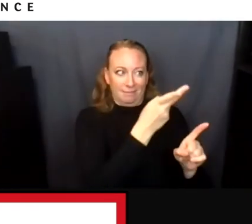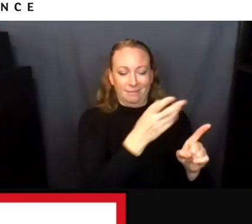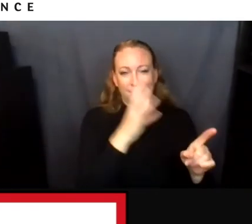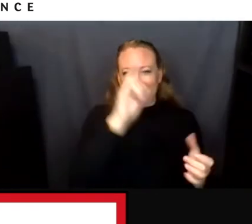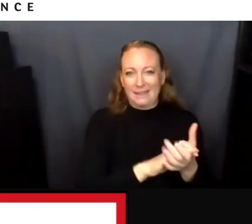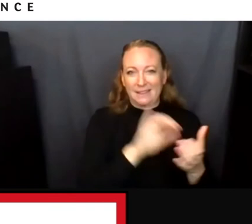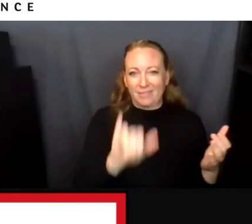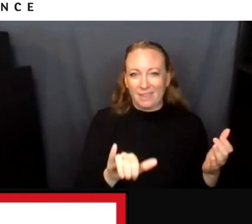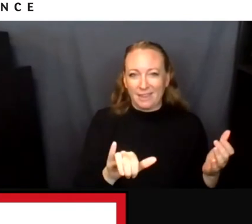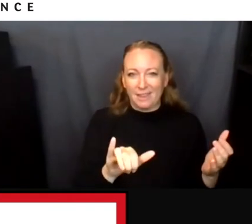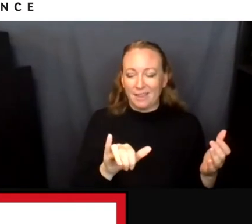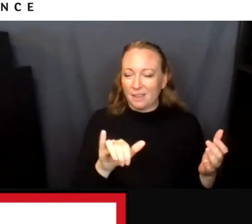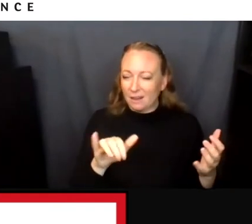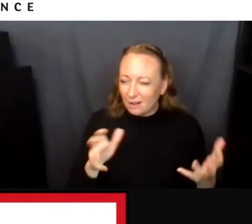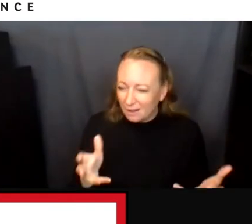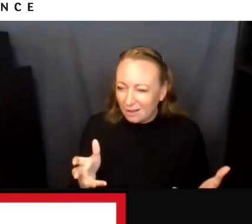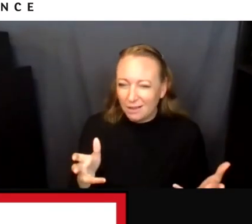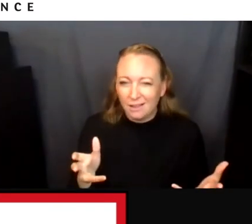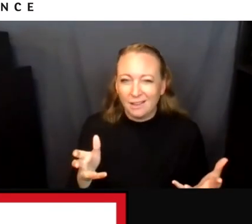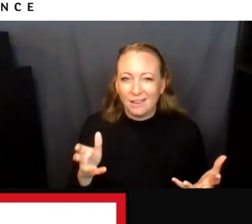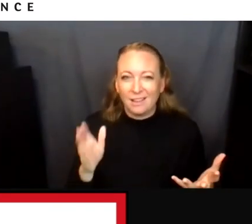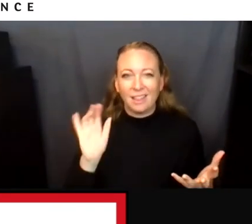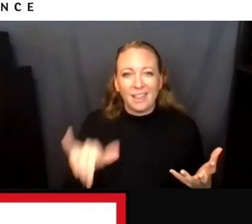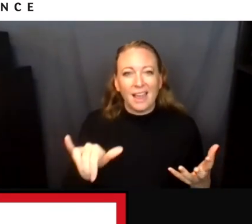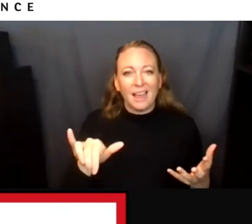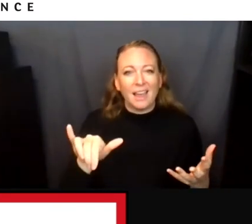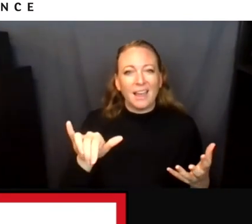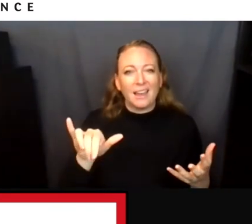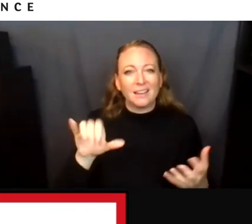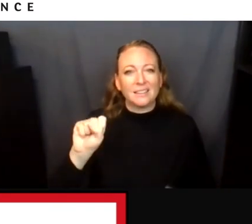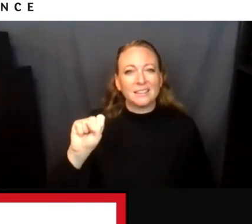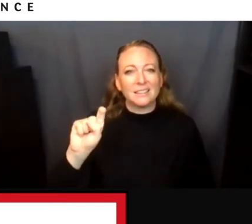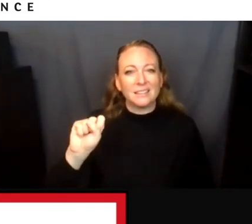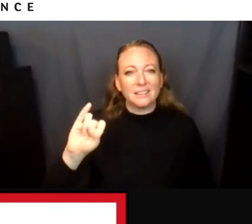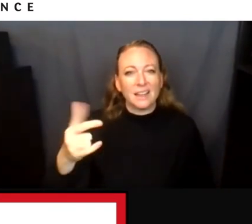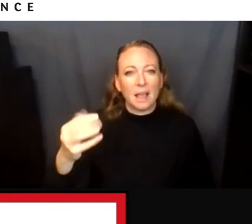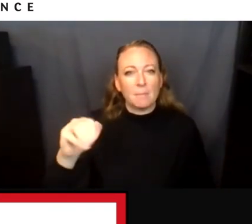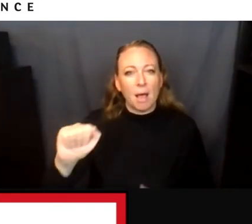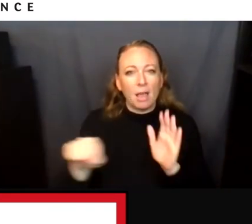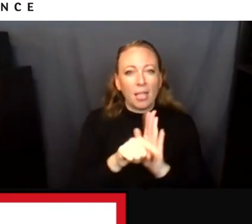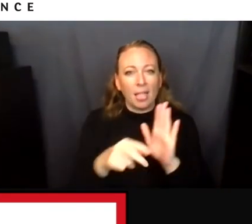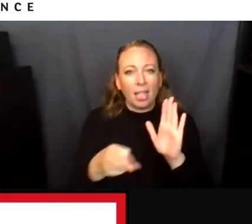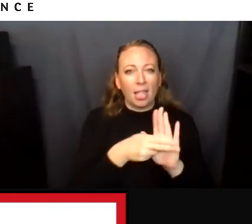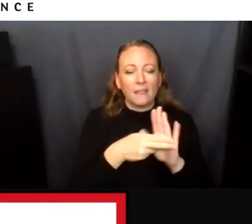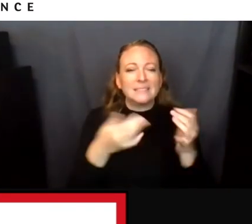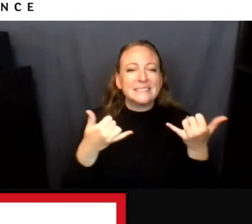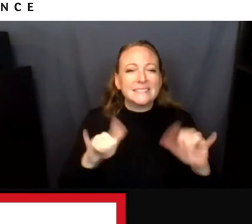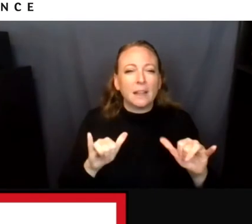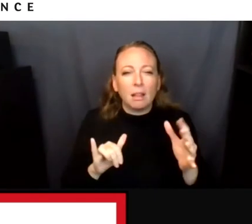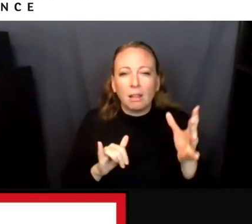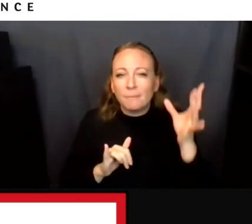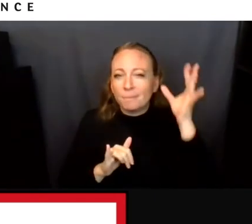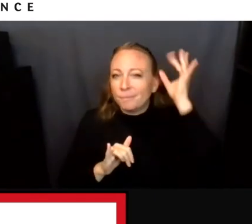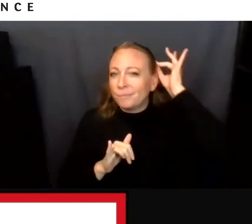And that stigma still sticks with me because of what my parents did.